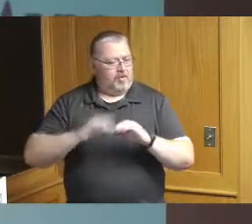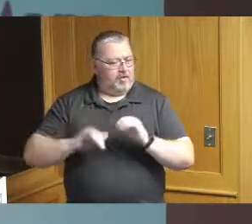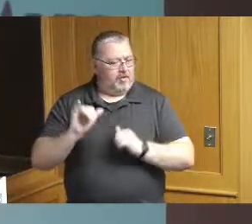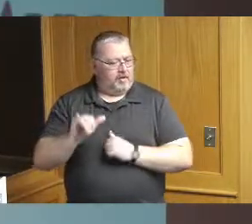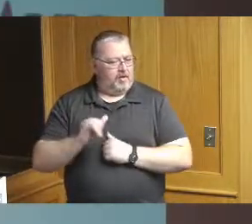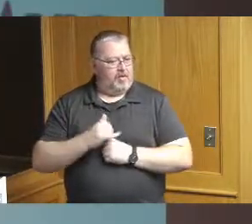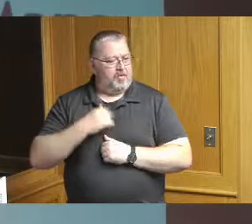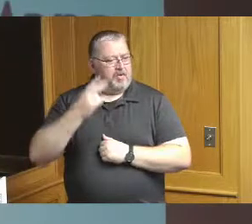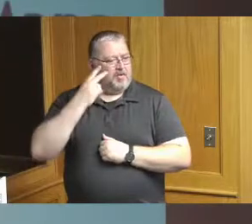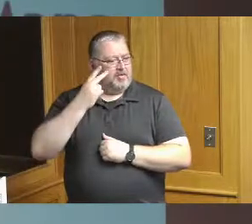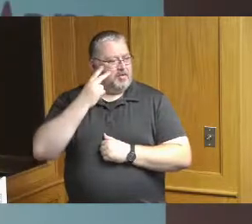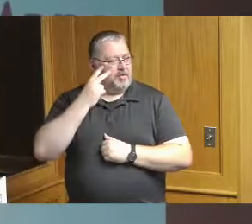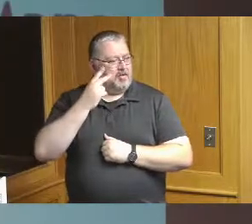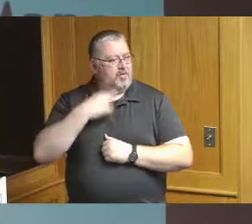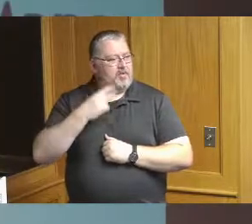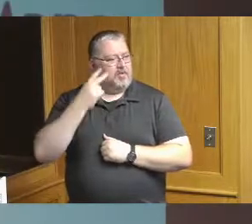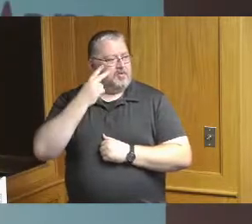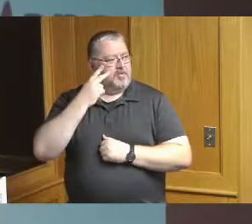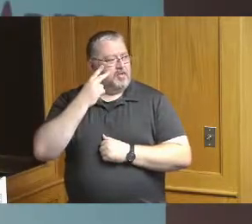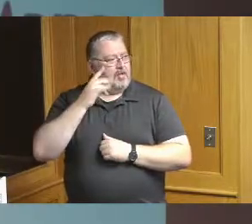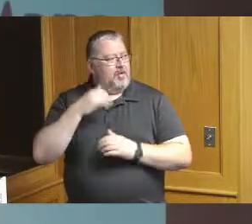if you ever wondered you know how do citizen request services